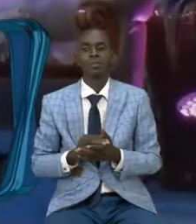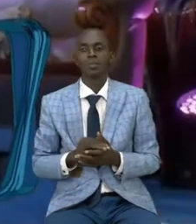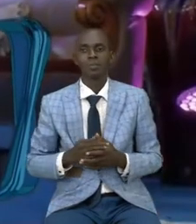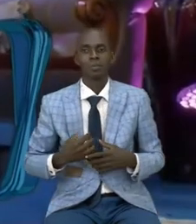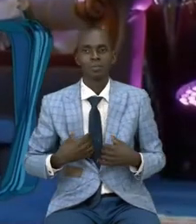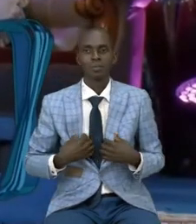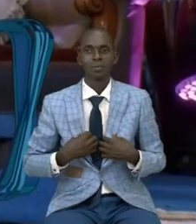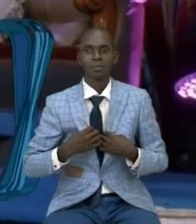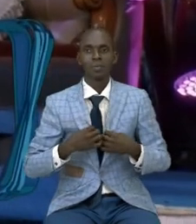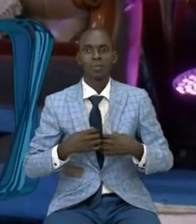praise the lord